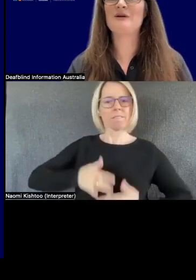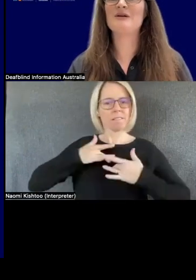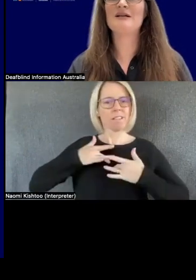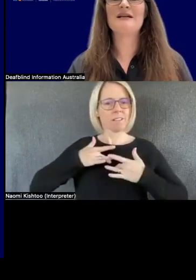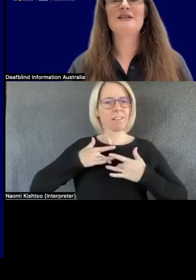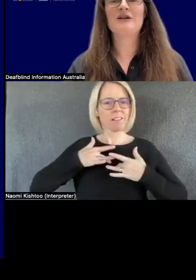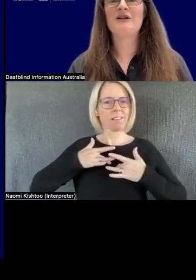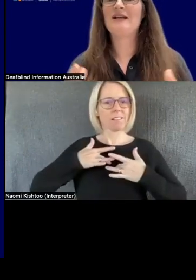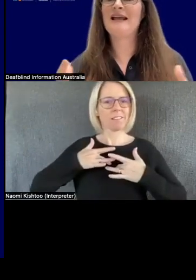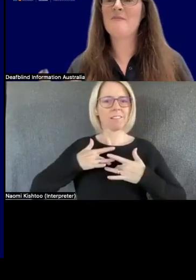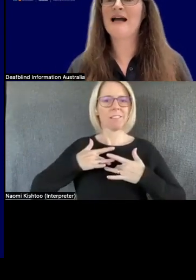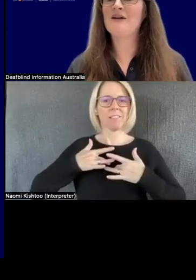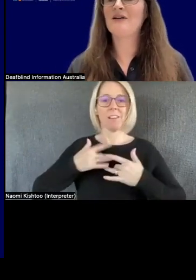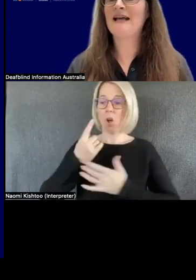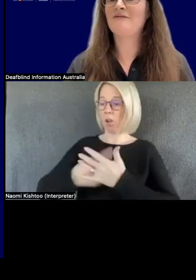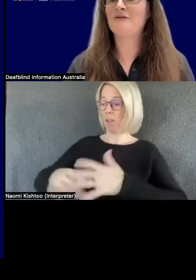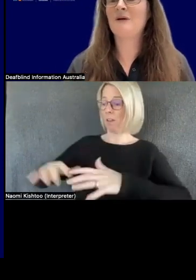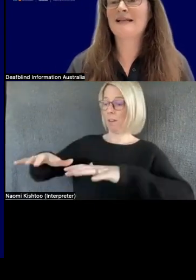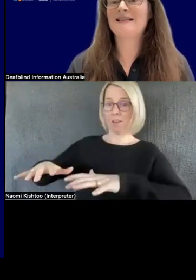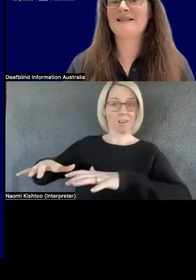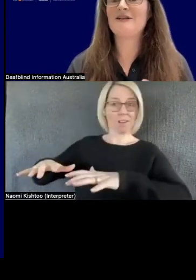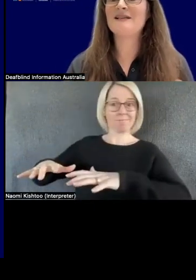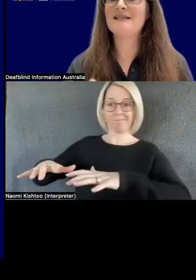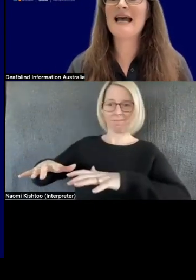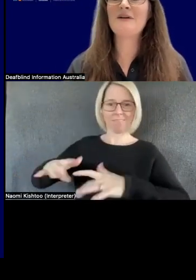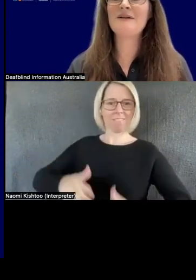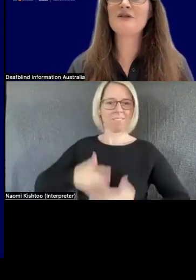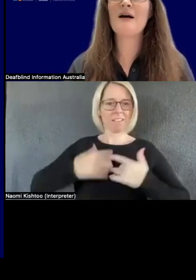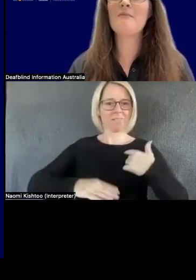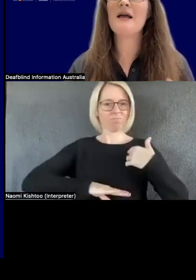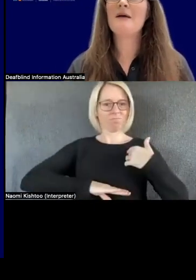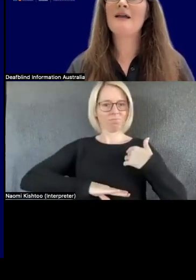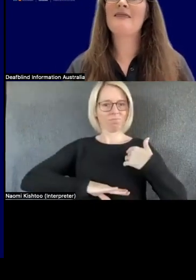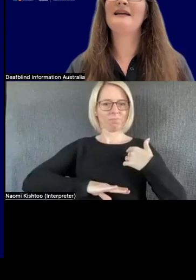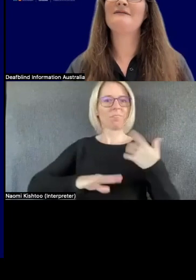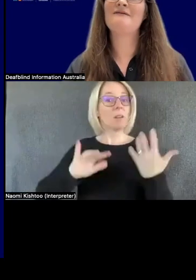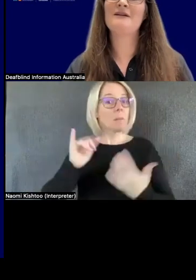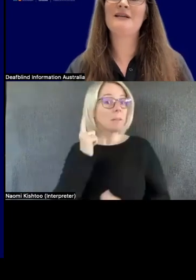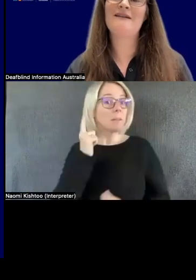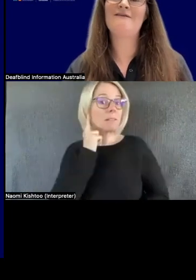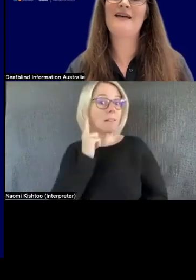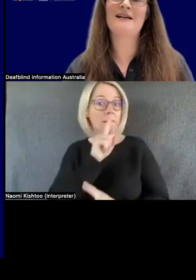well. So, they might not have full access to the sound of the drum, but they can feel the effect